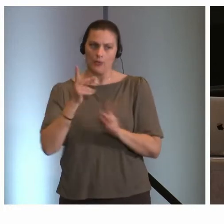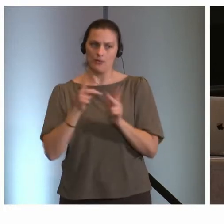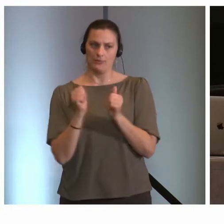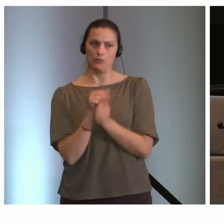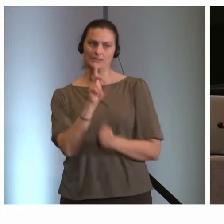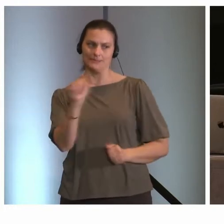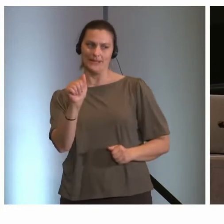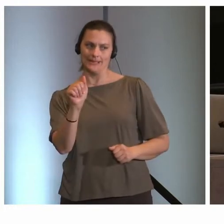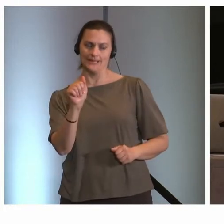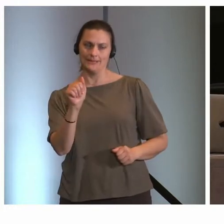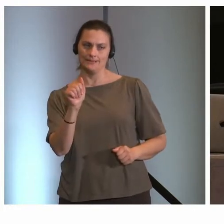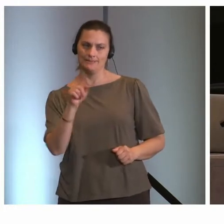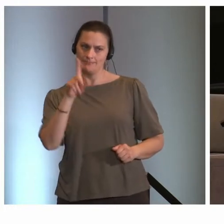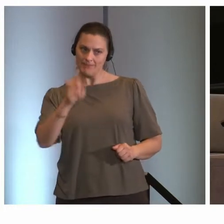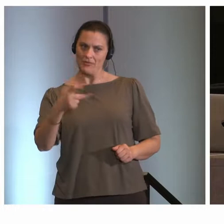disability, in that same project; so that's the -- I